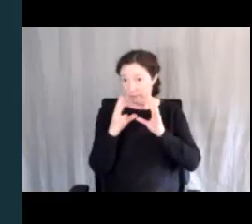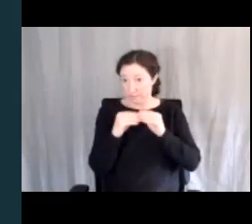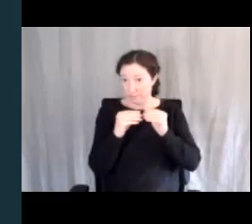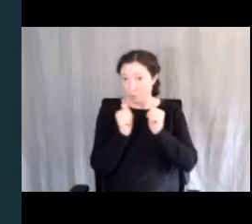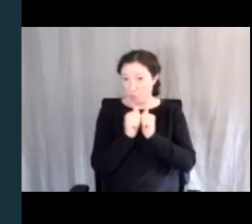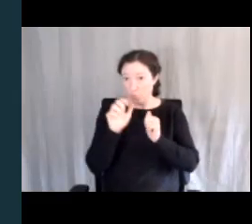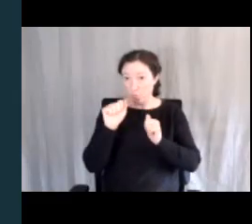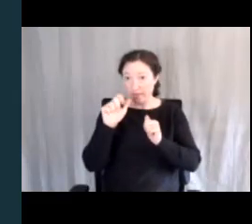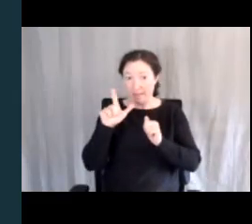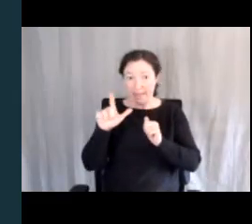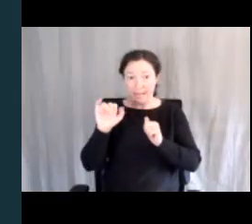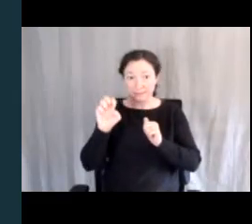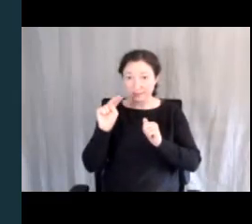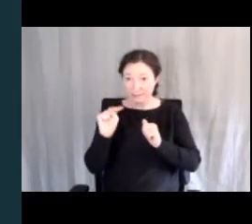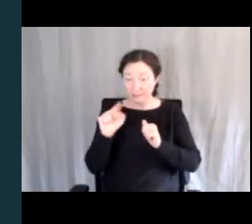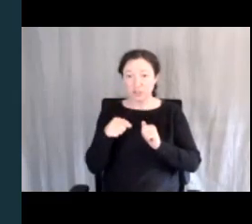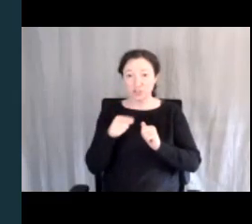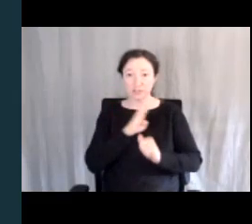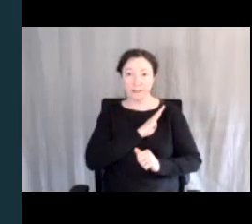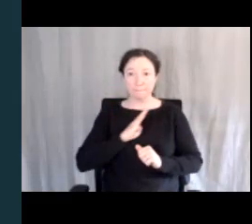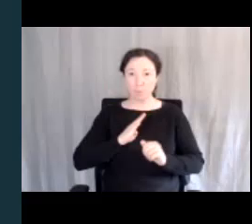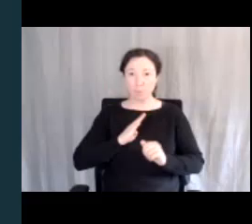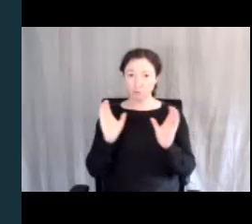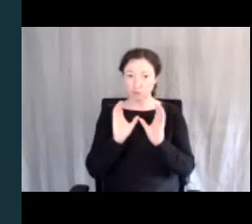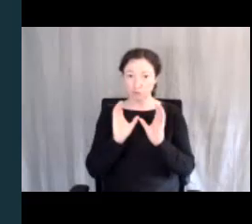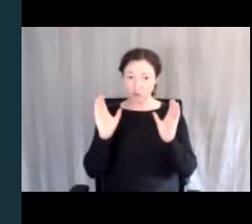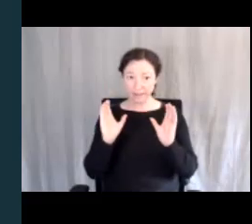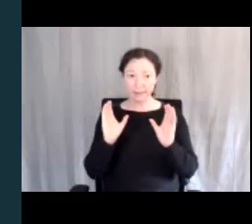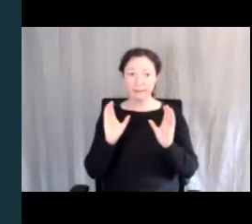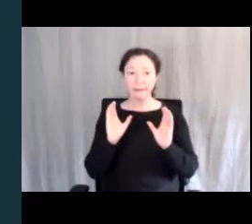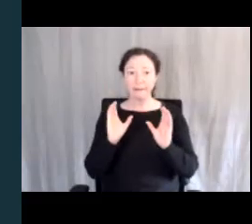she is a board certified physicians associate specializing